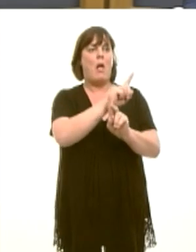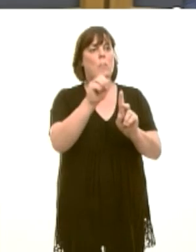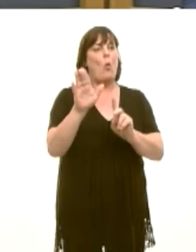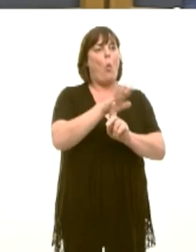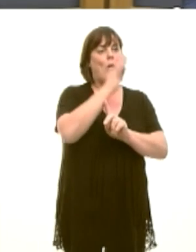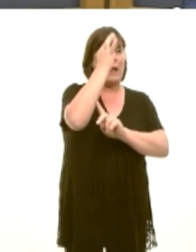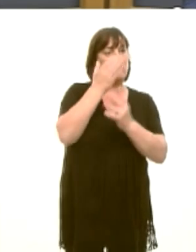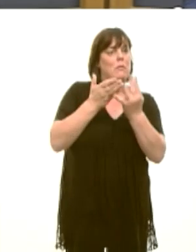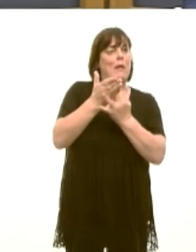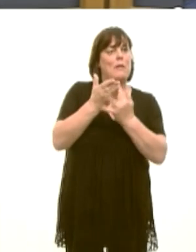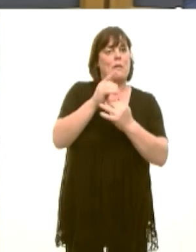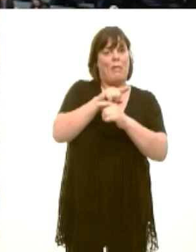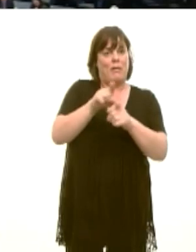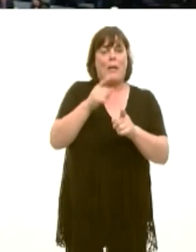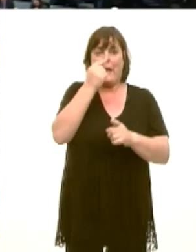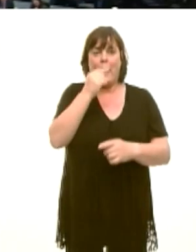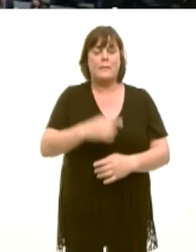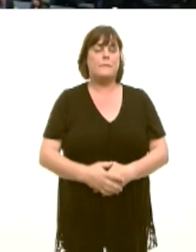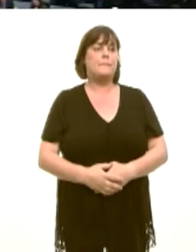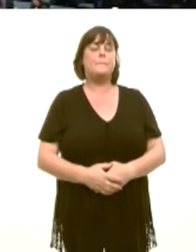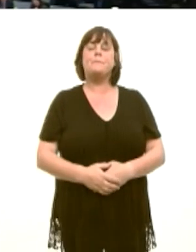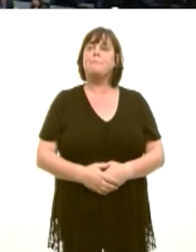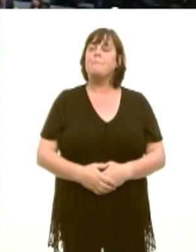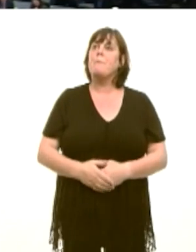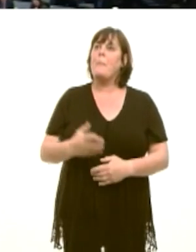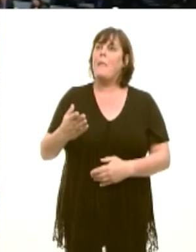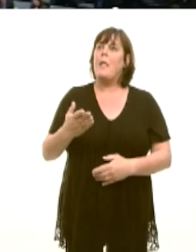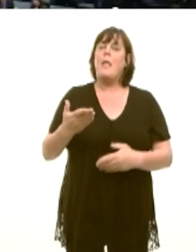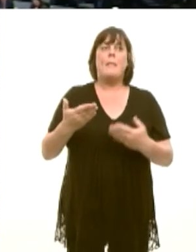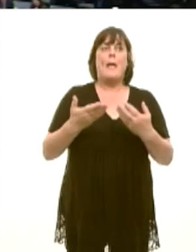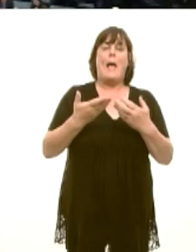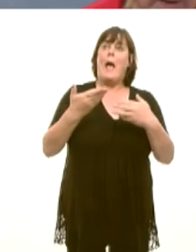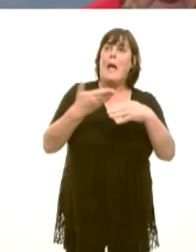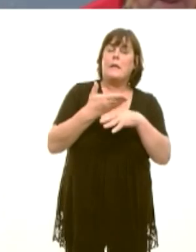William Graham: The Active Travel (Wales) Act 2013, widely welcomed, not just in this